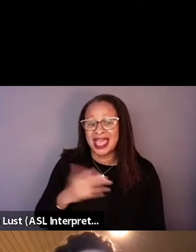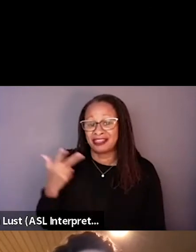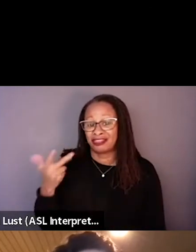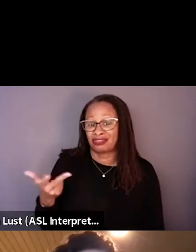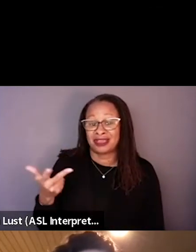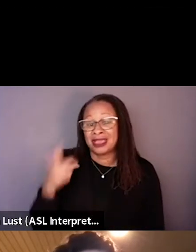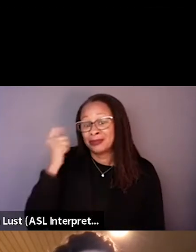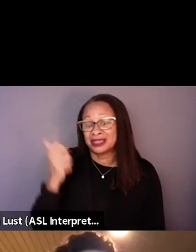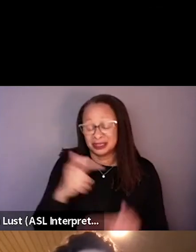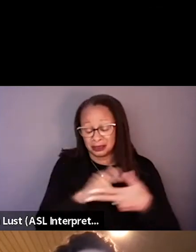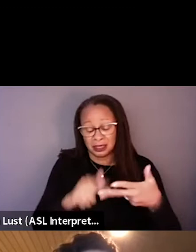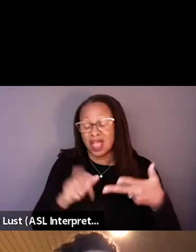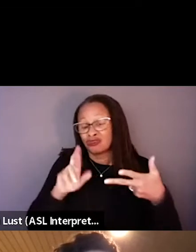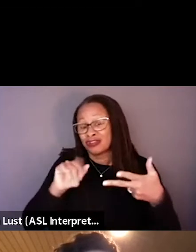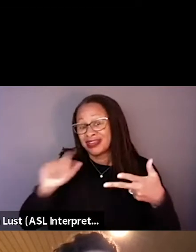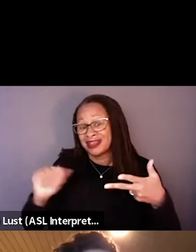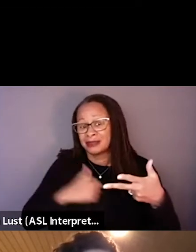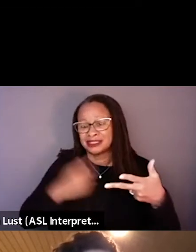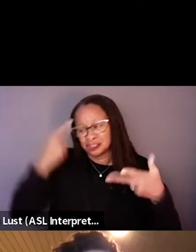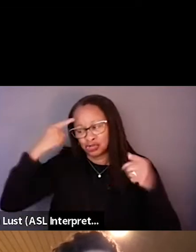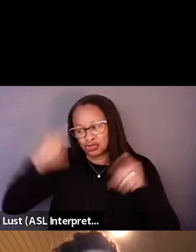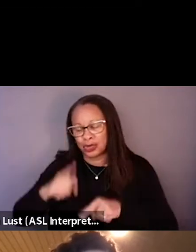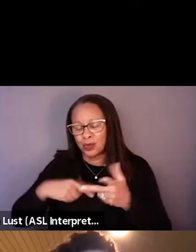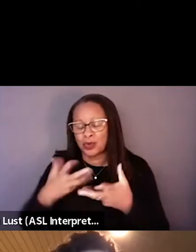about what we wanted the film to accomplish emotionally